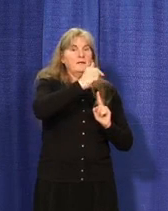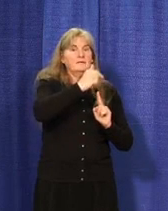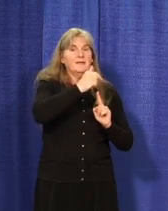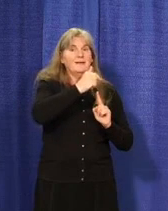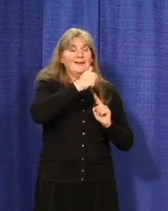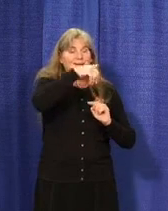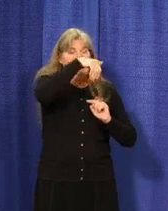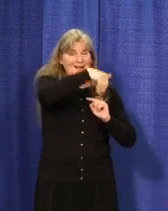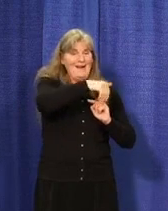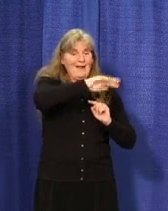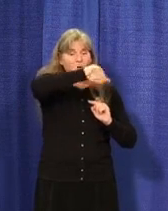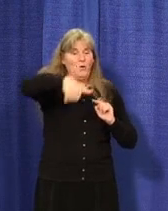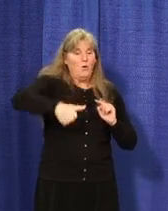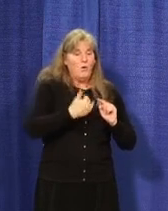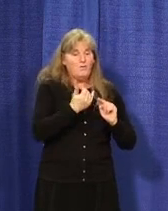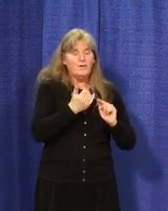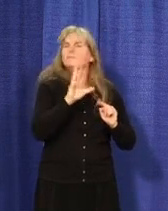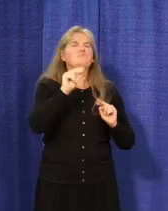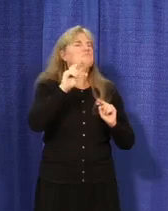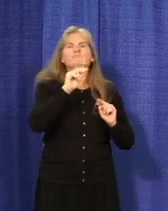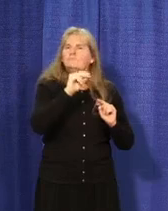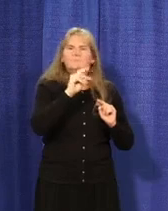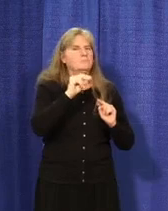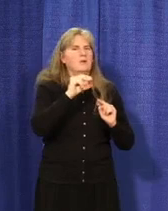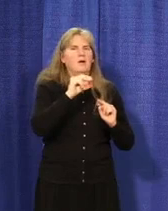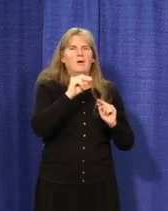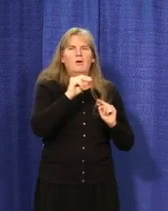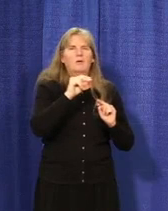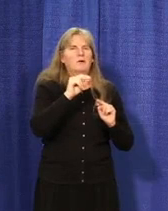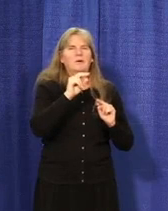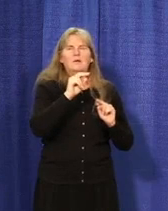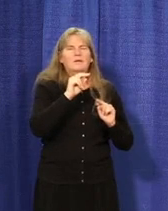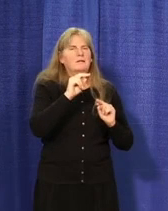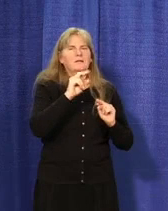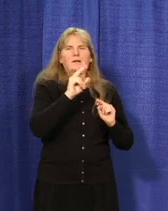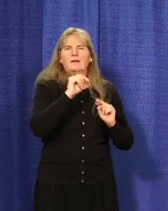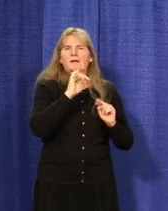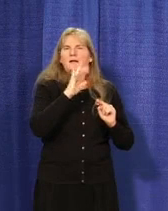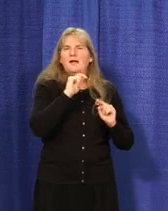It is not night shiftwork. We need our team on the ground